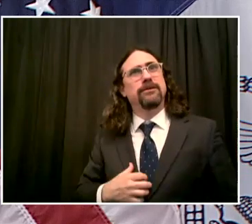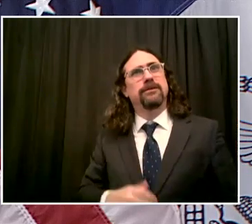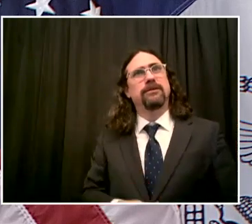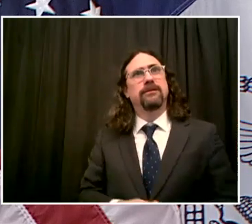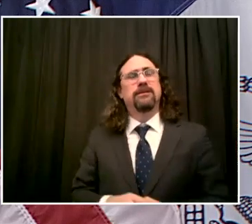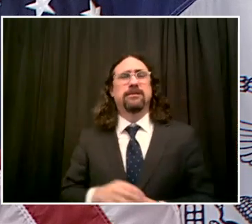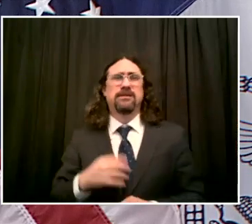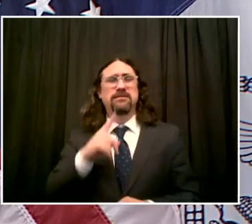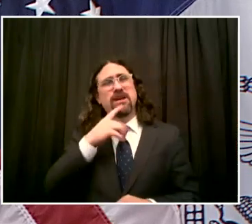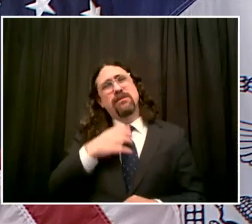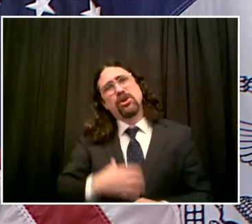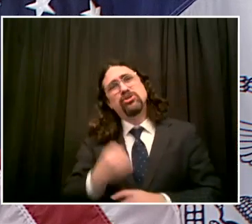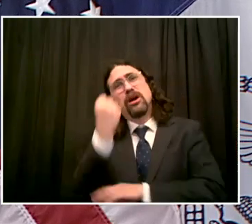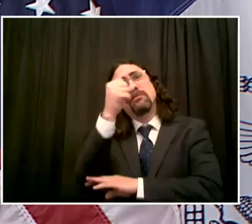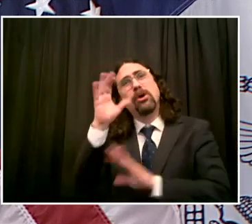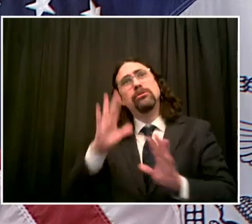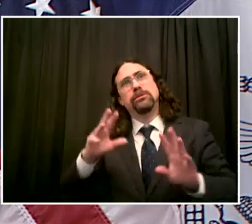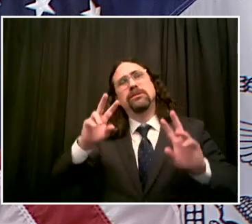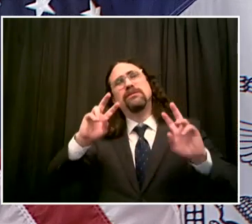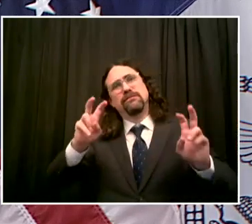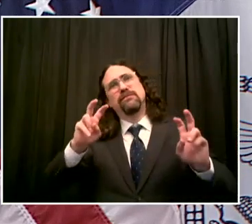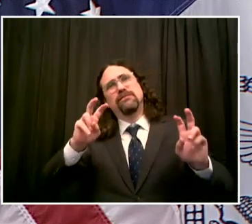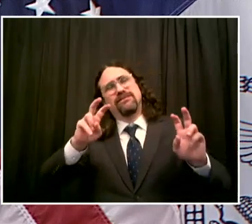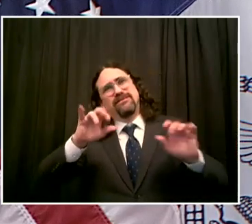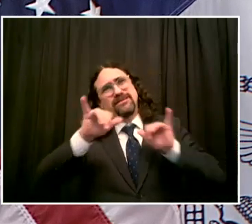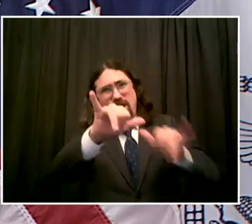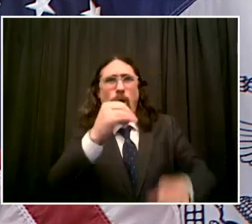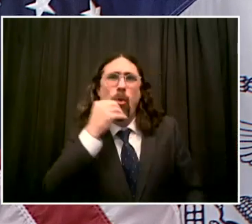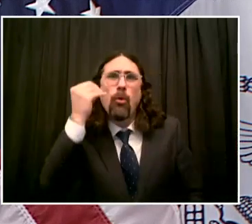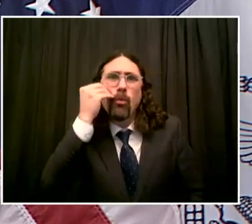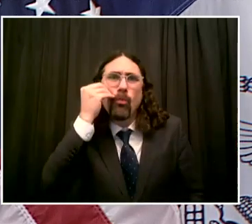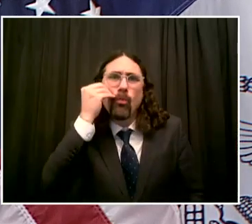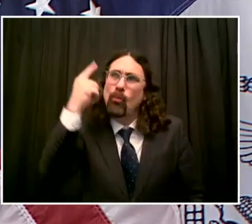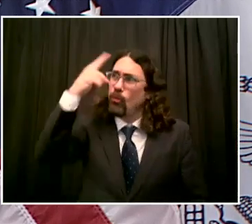WHEN YOU SEE A NATION